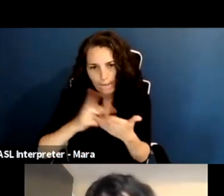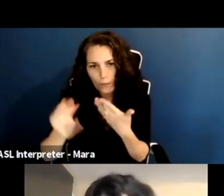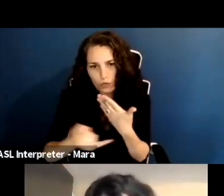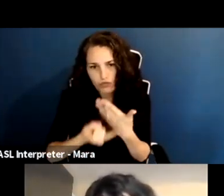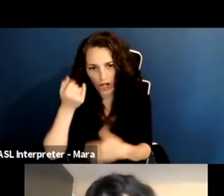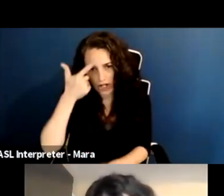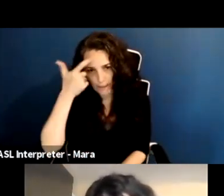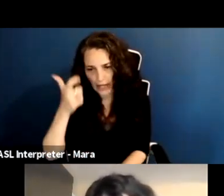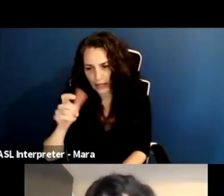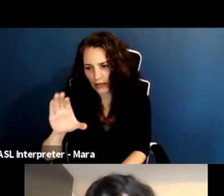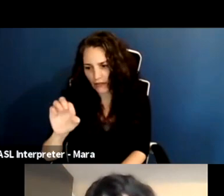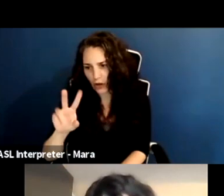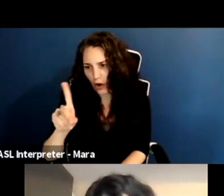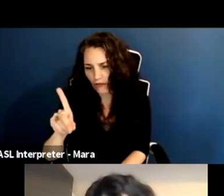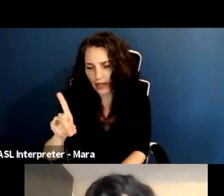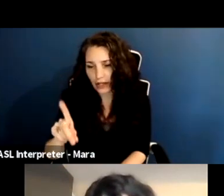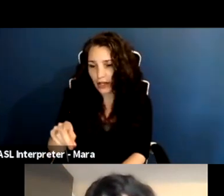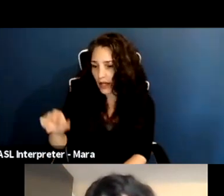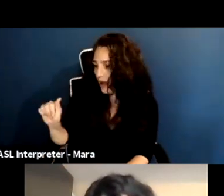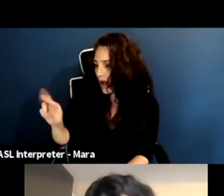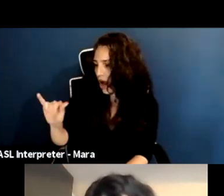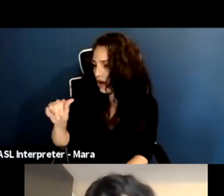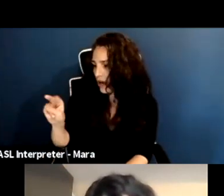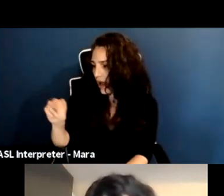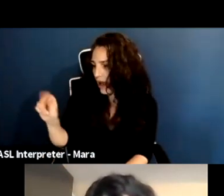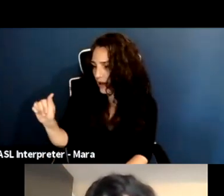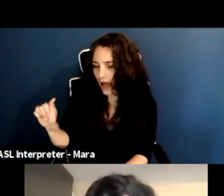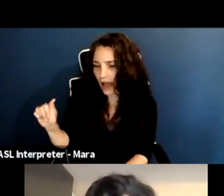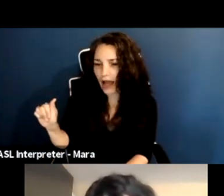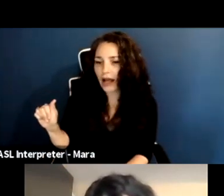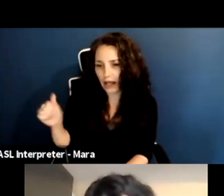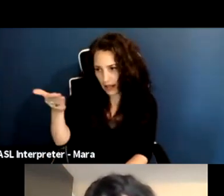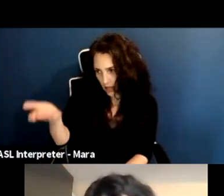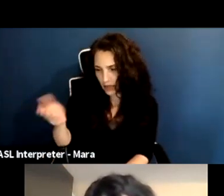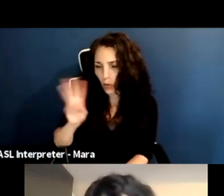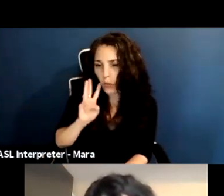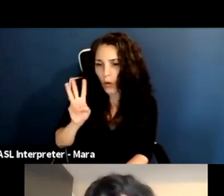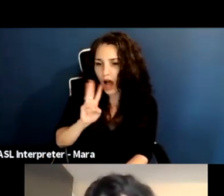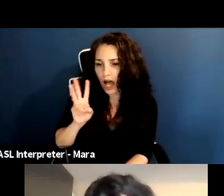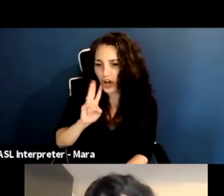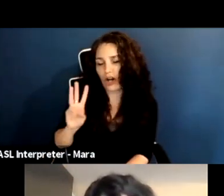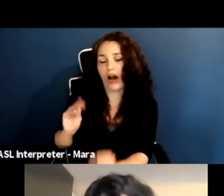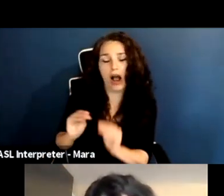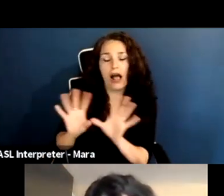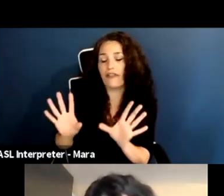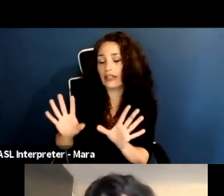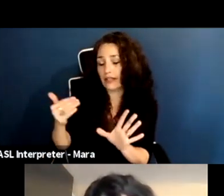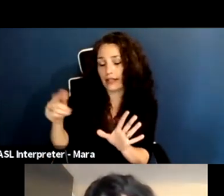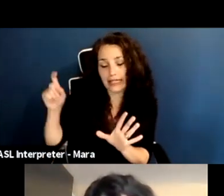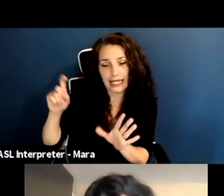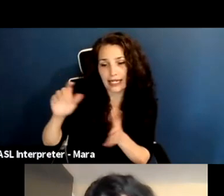And I know Arianna with the water as well, obviously having clean water was